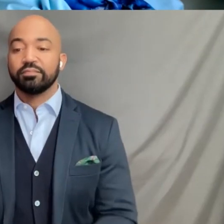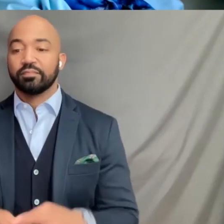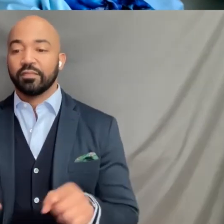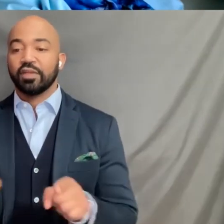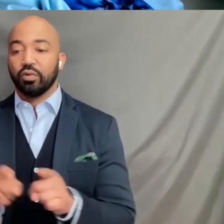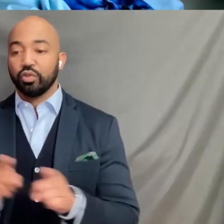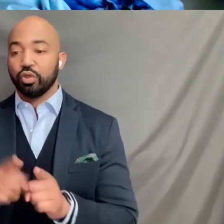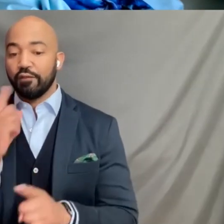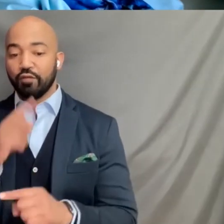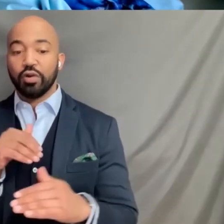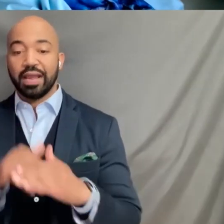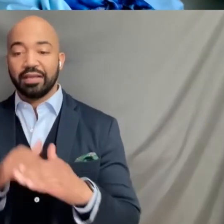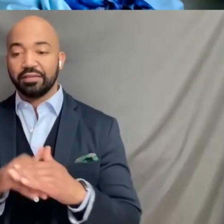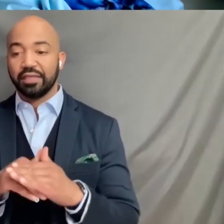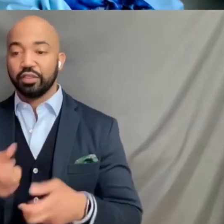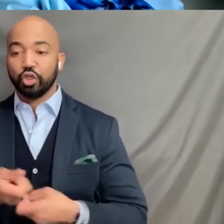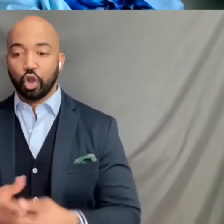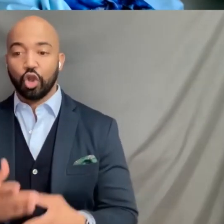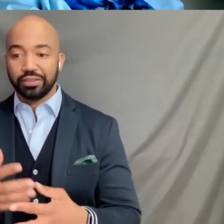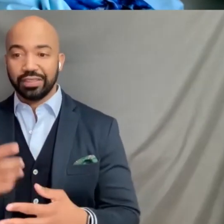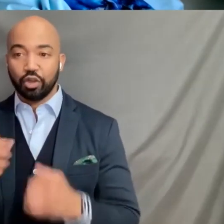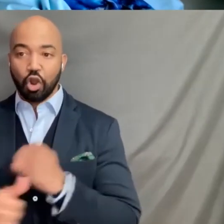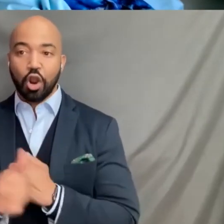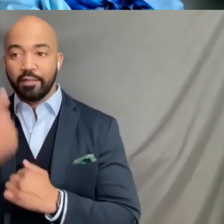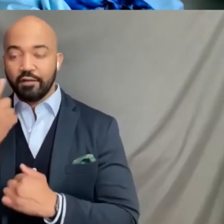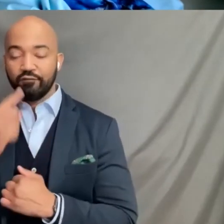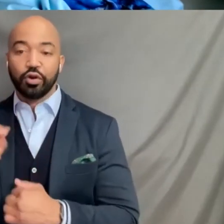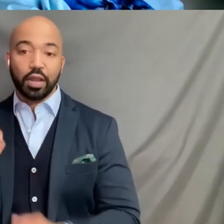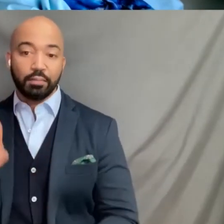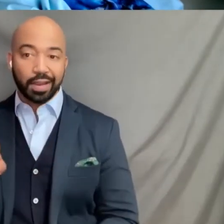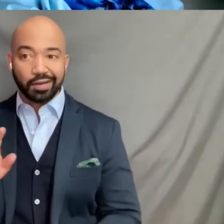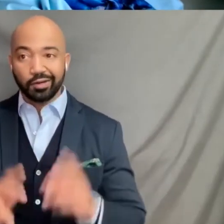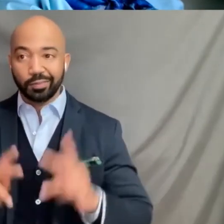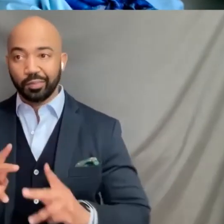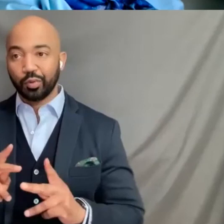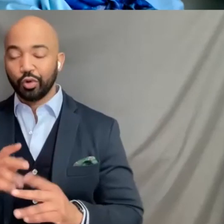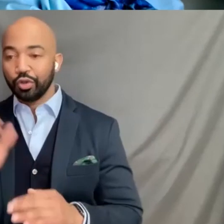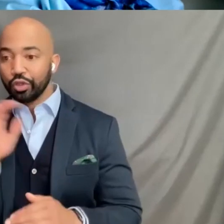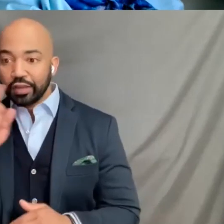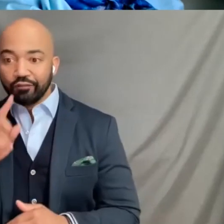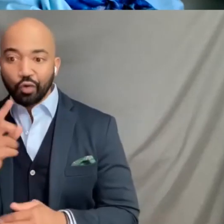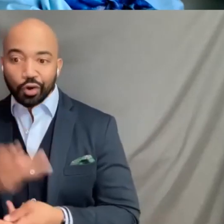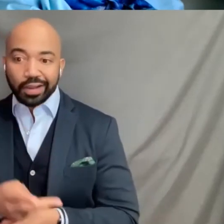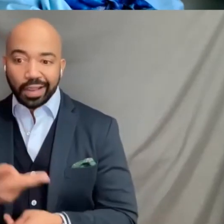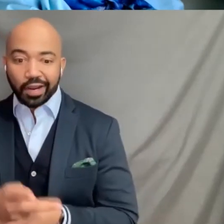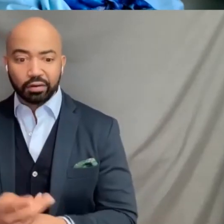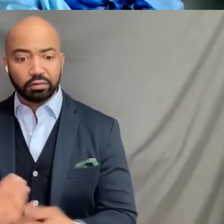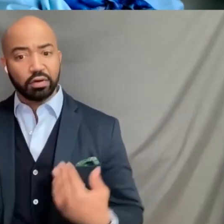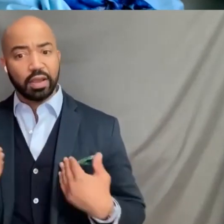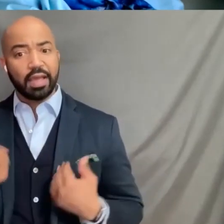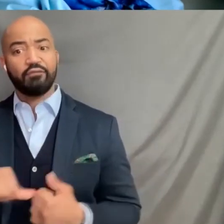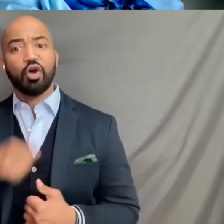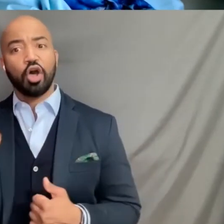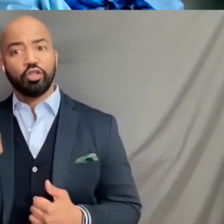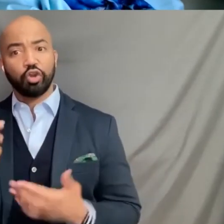and causing harm for nonbinary people seeking care. Were there further findings regarding the ways